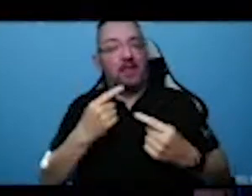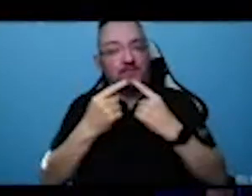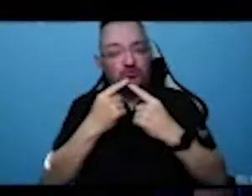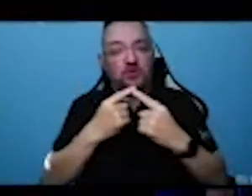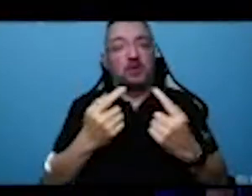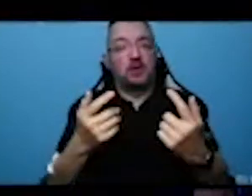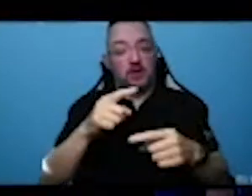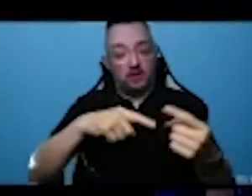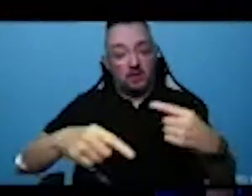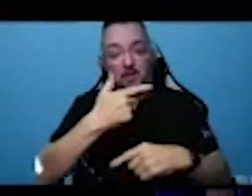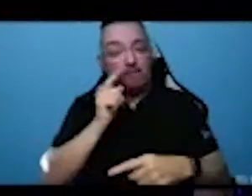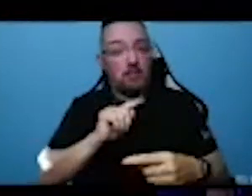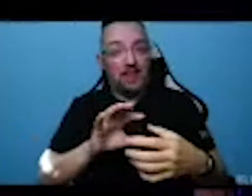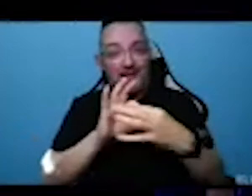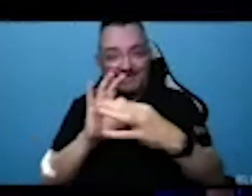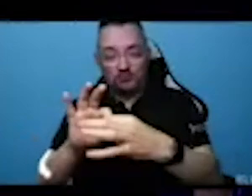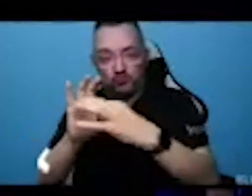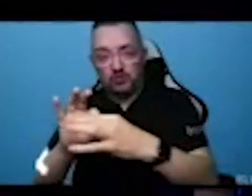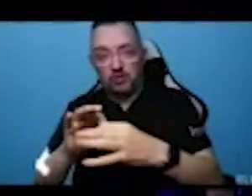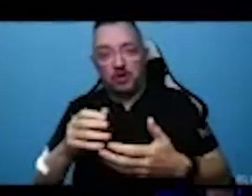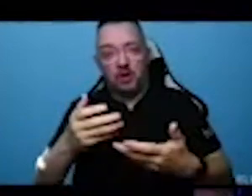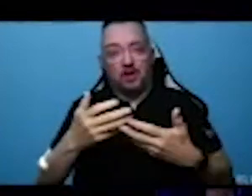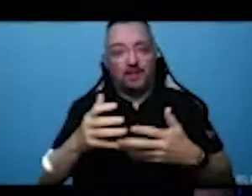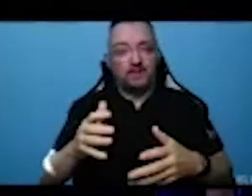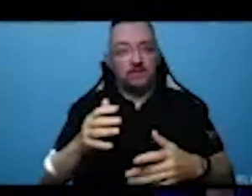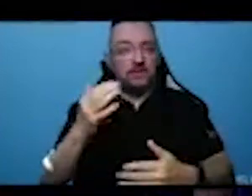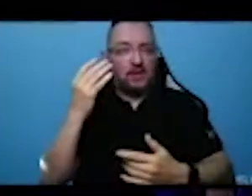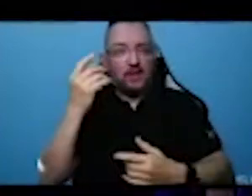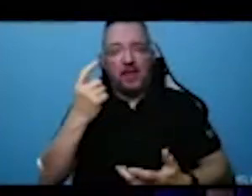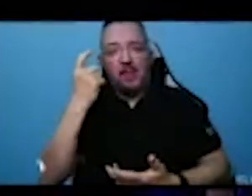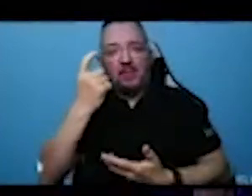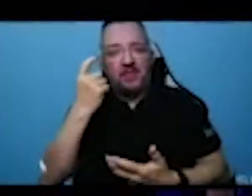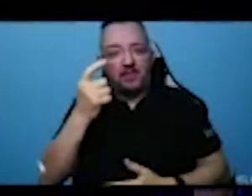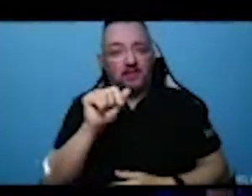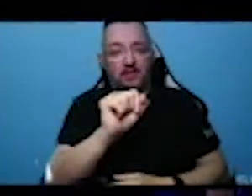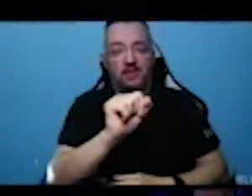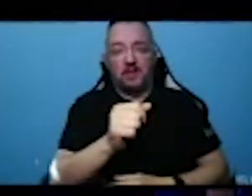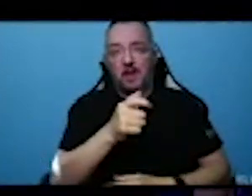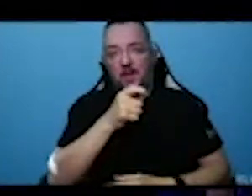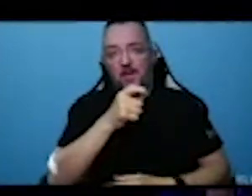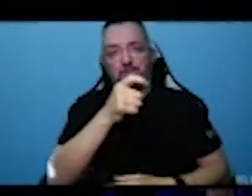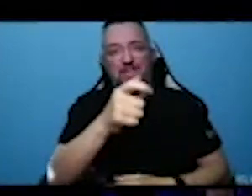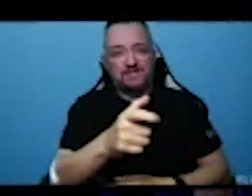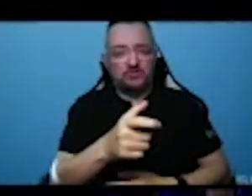thoughtful about both the message, but also who's delivering the message and how we're, how we're engaging people.